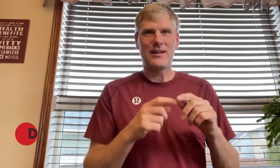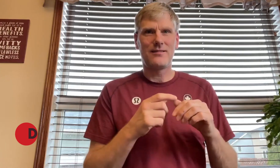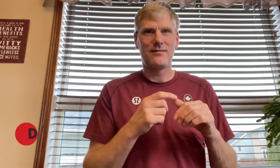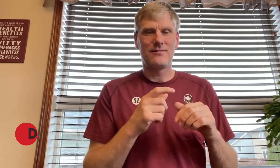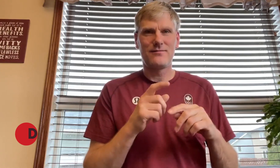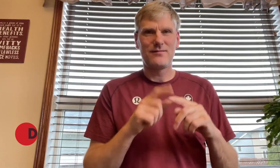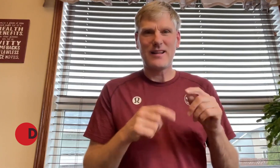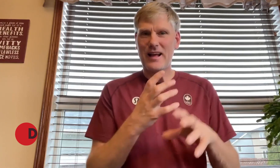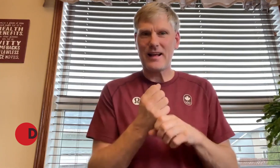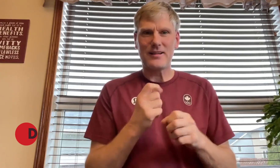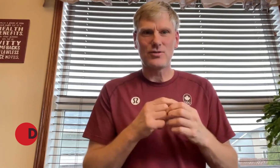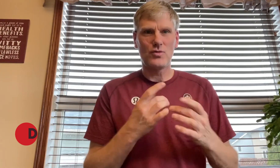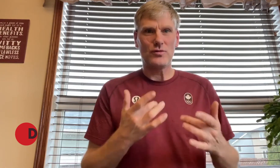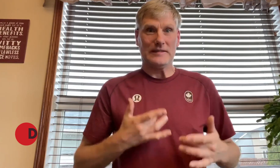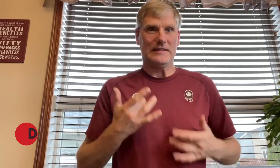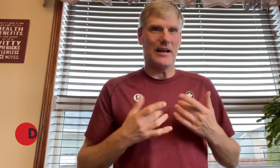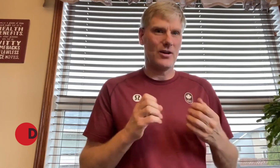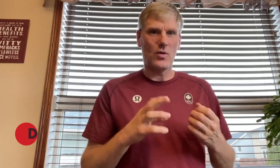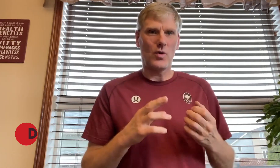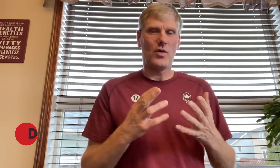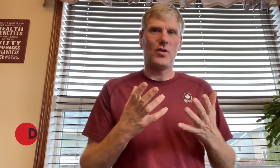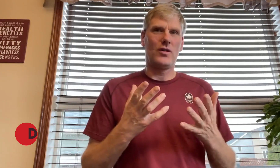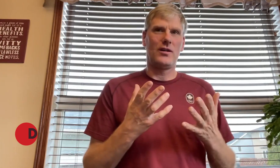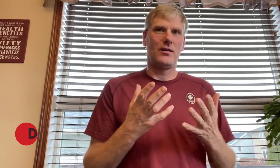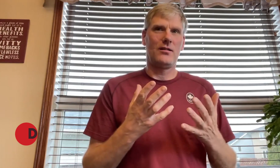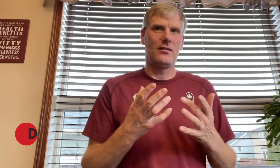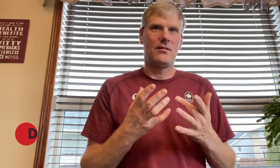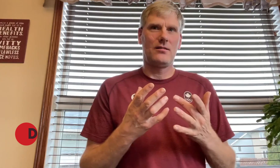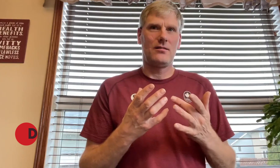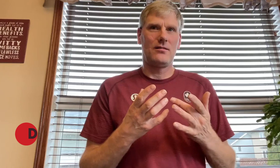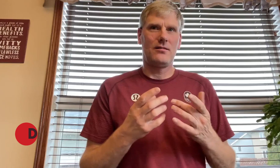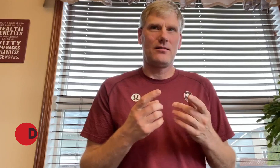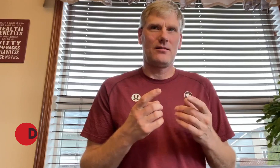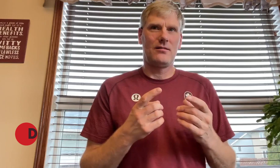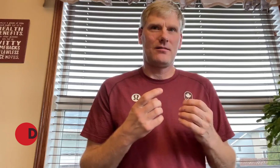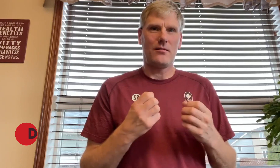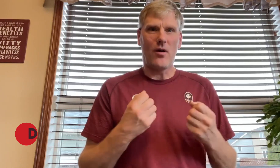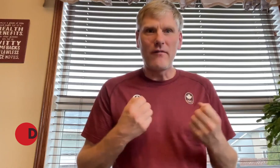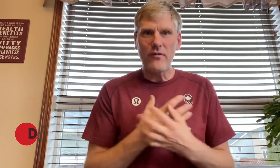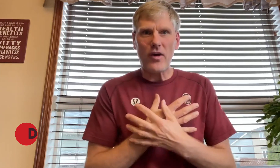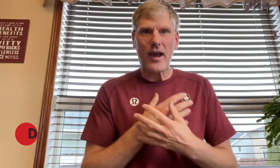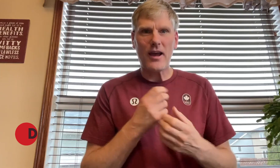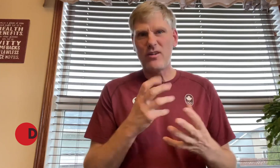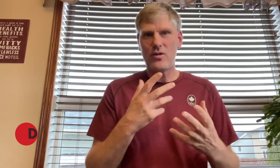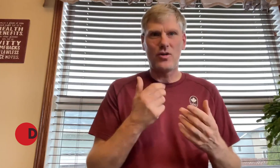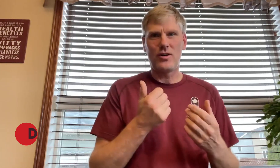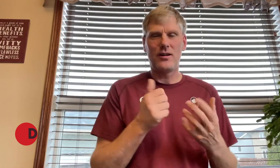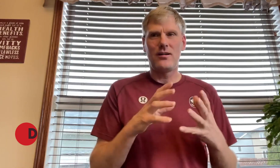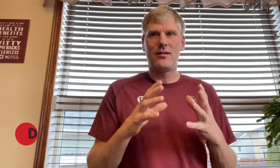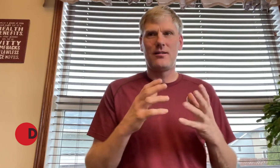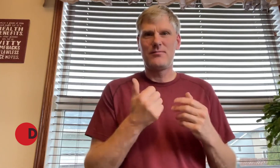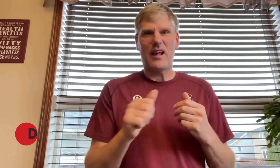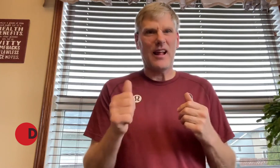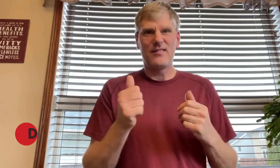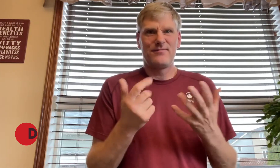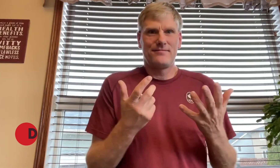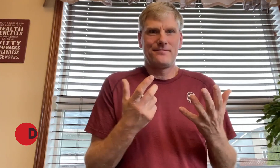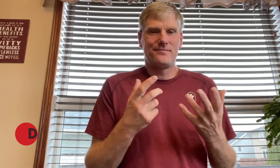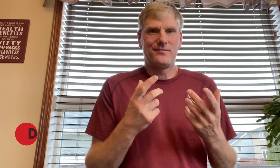you can't get too excited or afraid or anything like that,